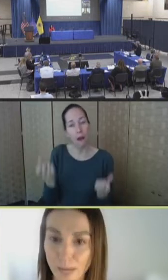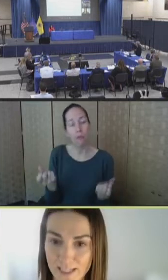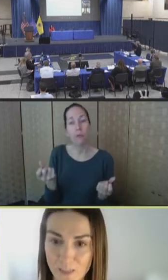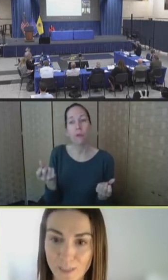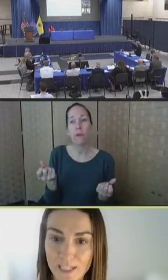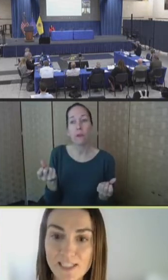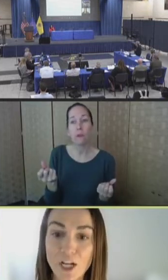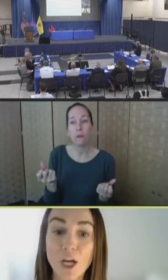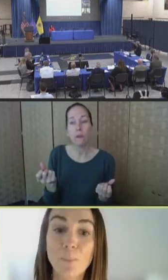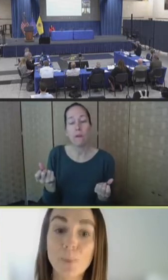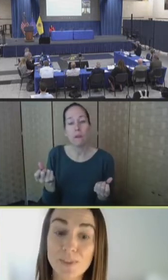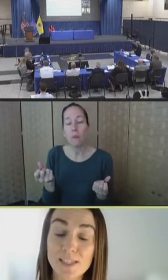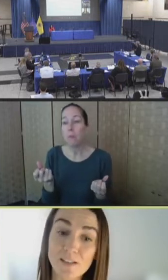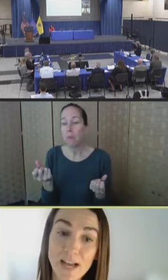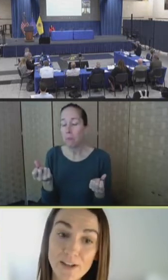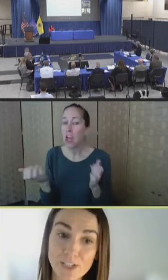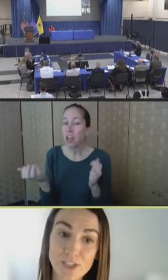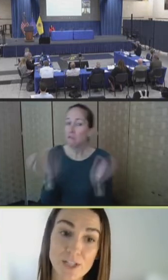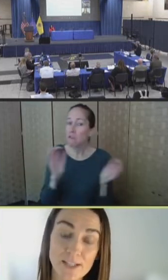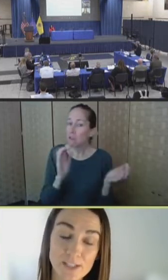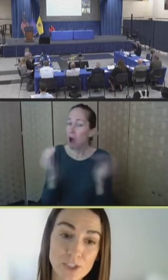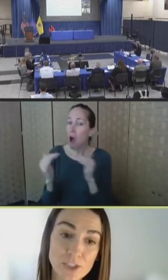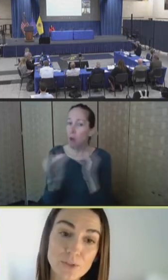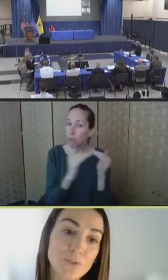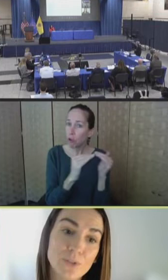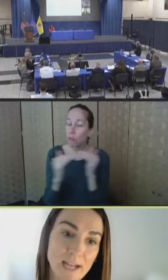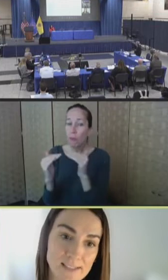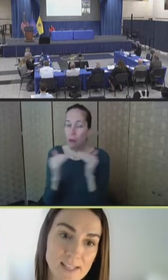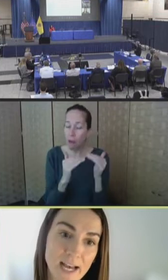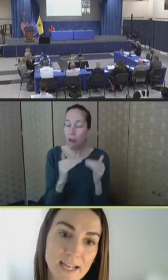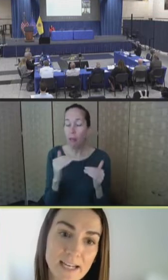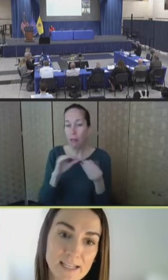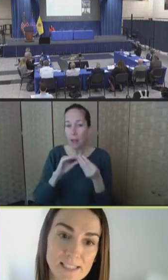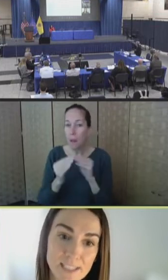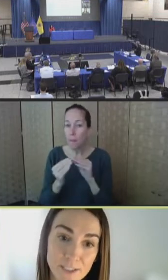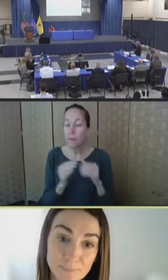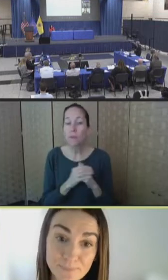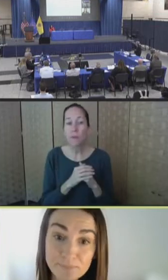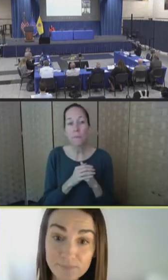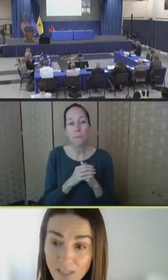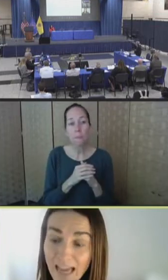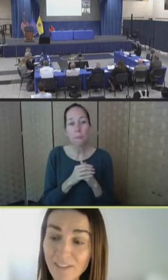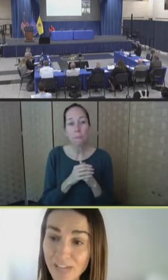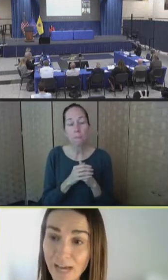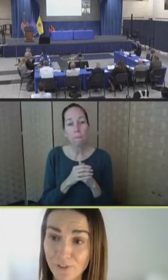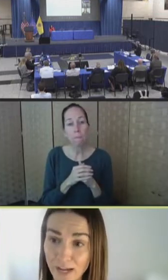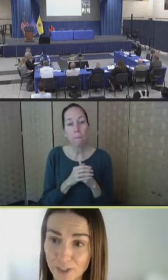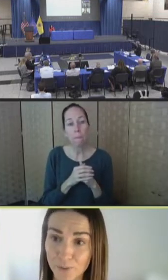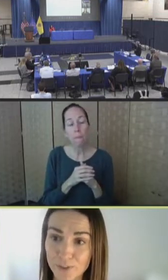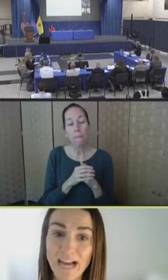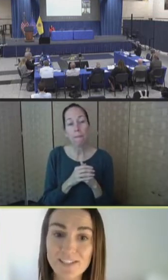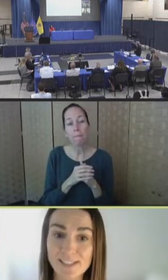estimates. But what this allows us to do -- next slide, is to have a counterfactual, to have a